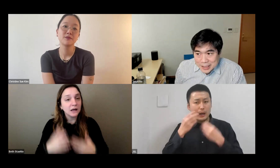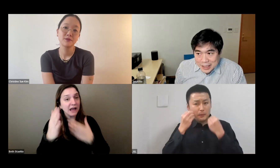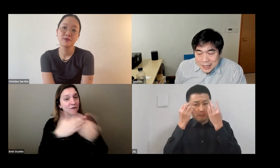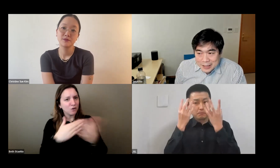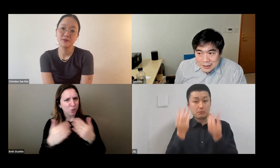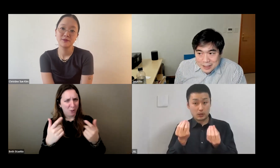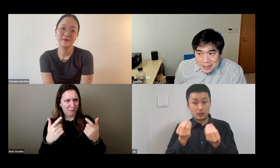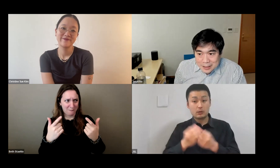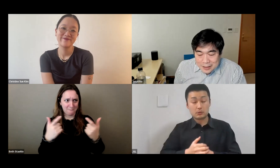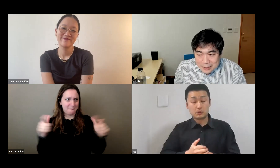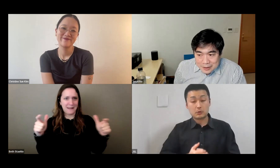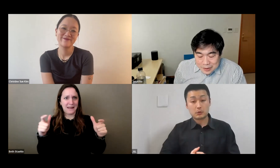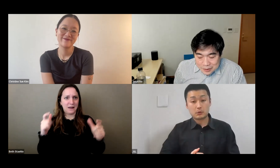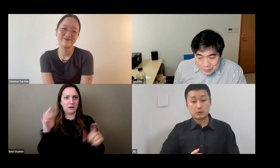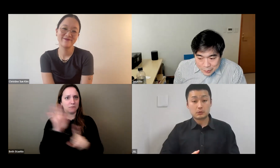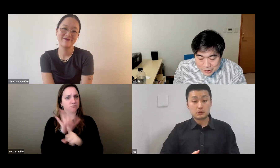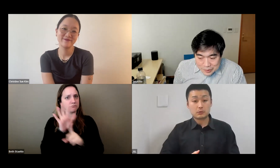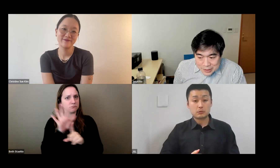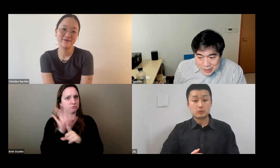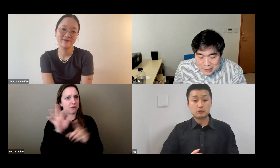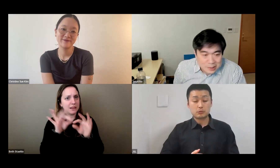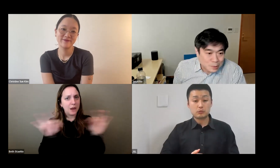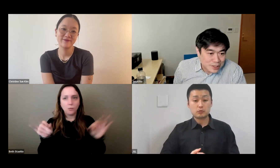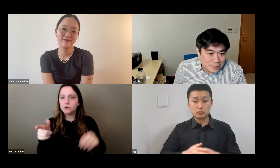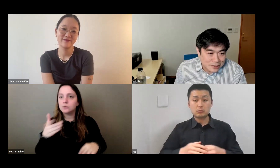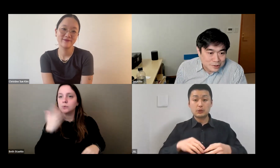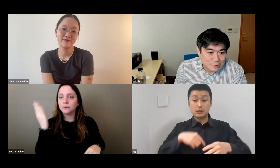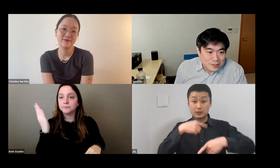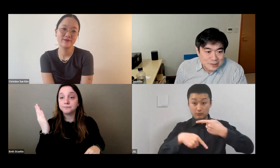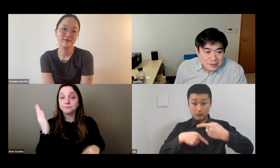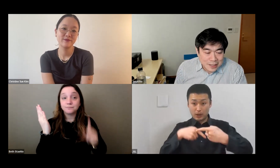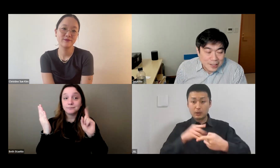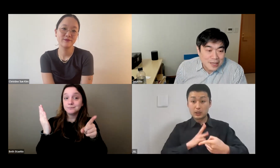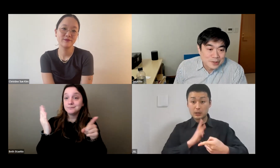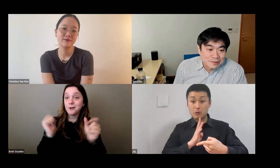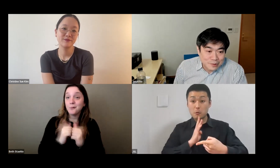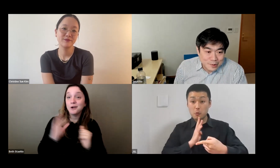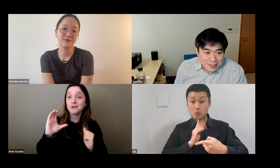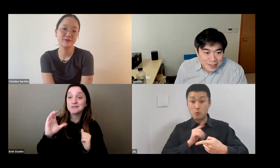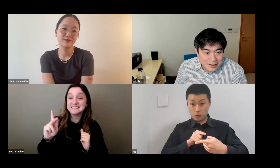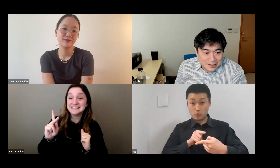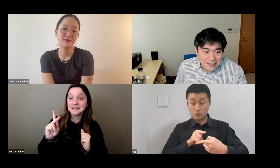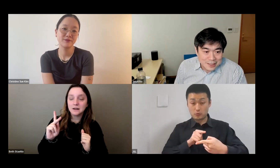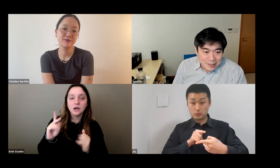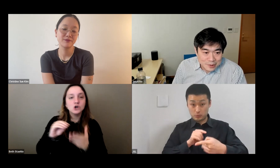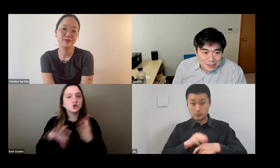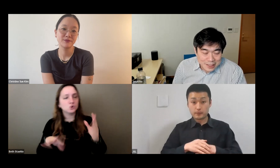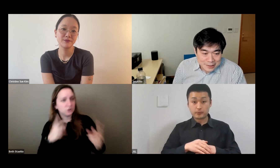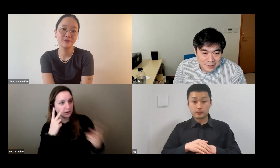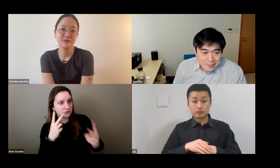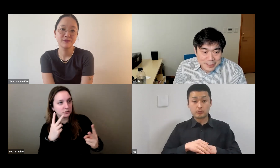And with Christine's inspiration, our students lobbied for and got a sign language class at MIT.